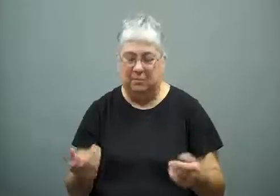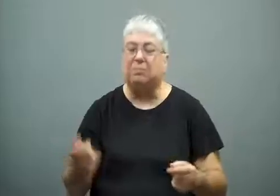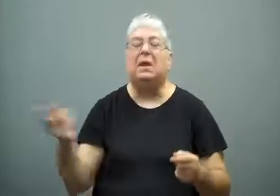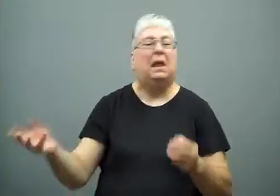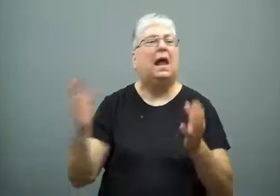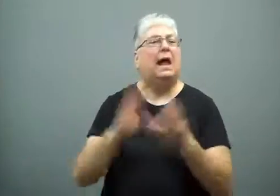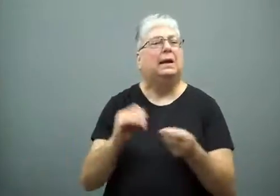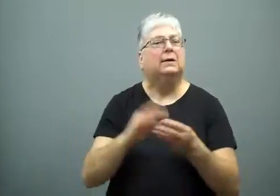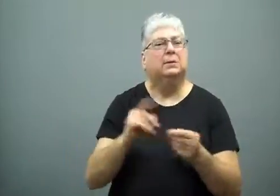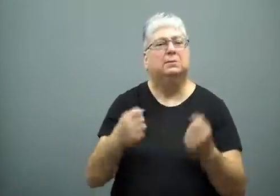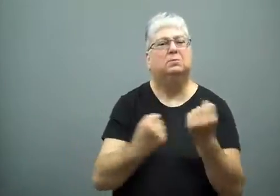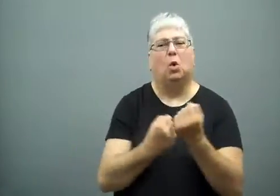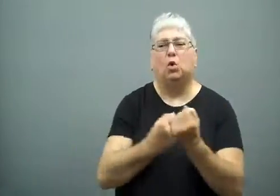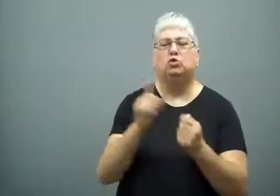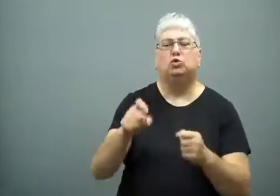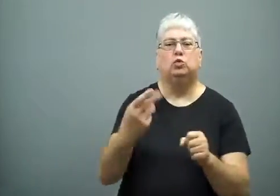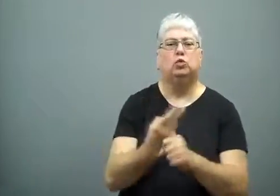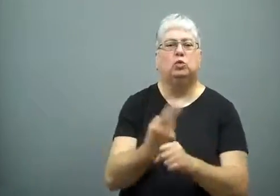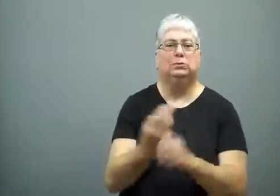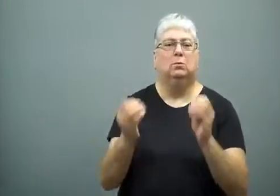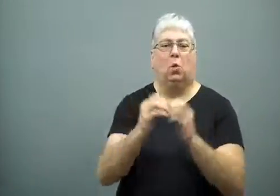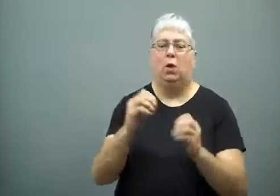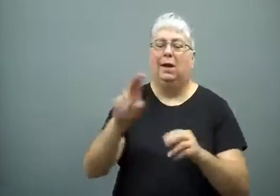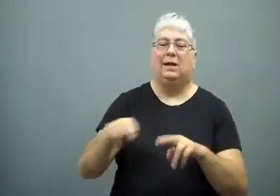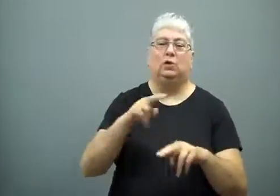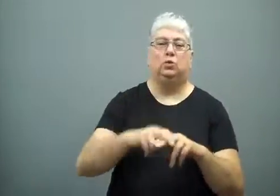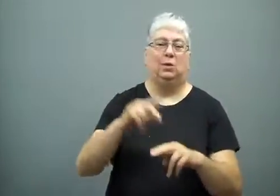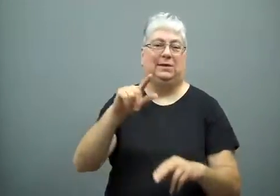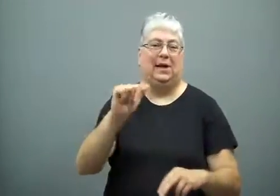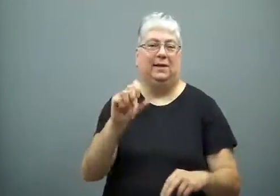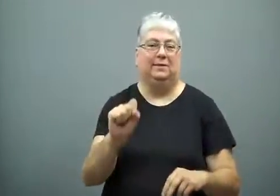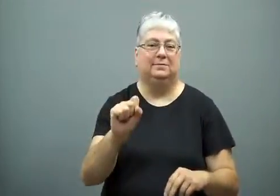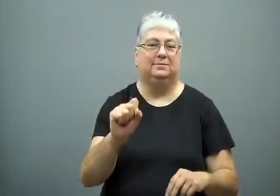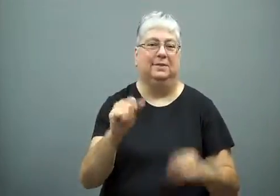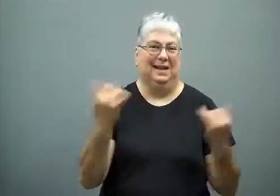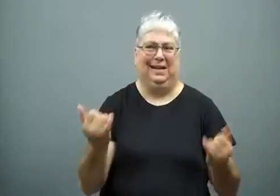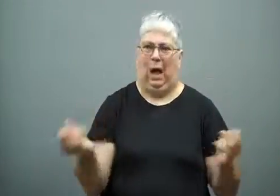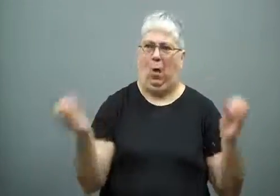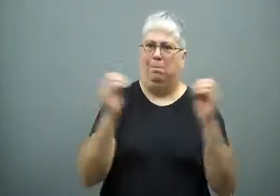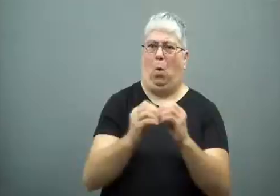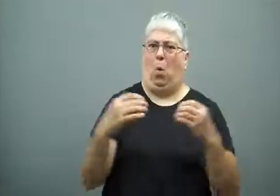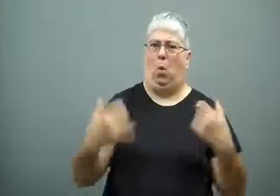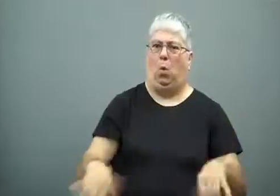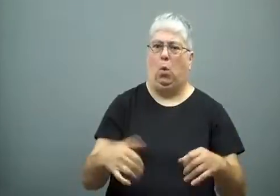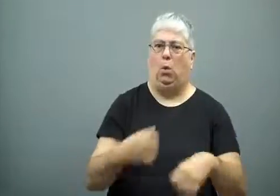He also spoke in support of using natural gas.